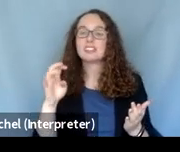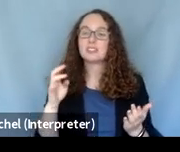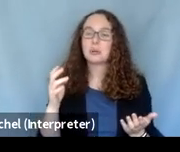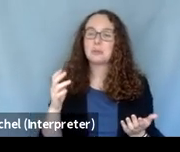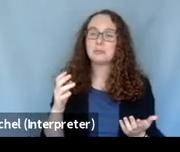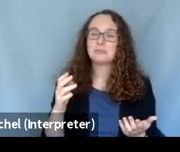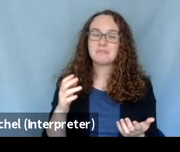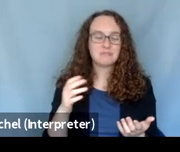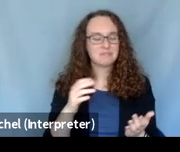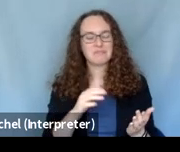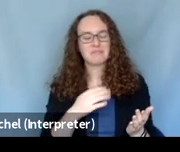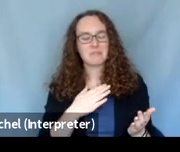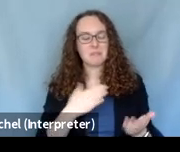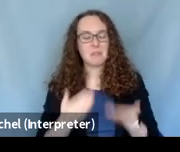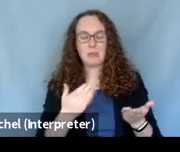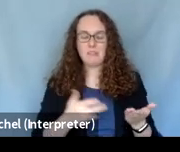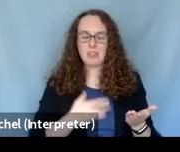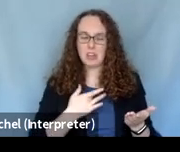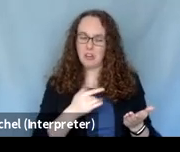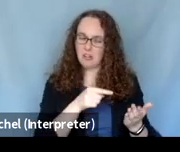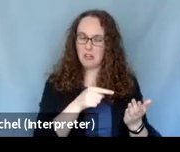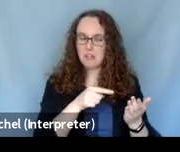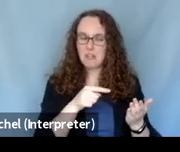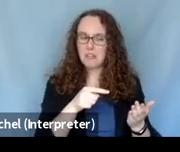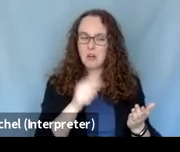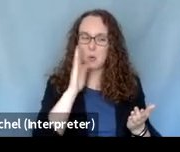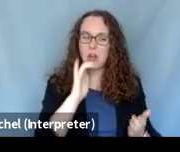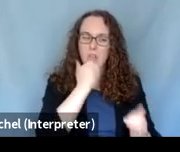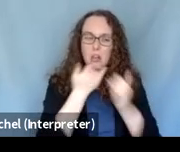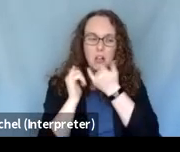so it's very critical to make sure these documents are perfect.